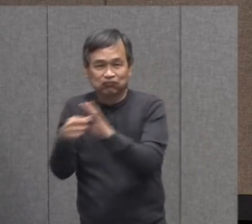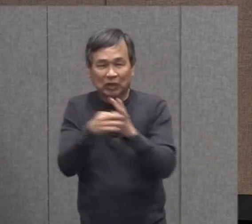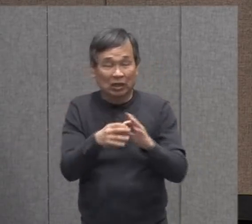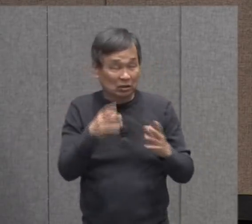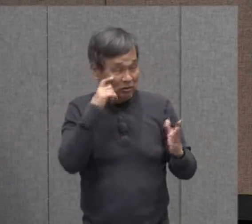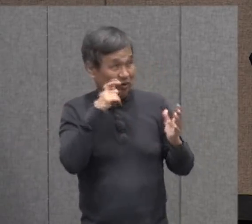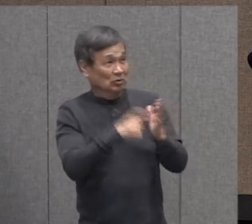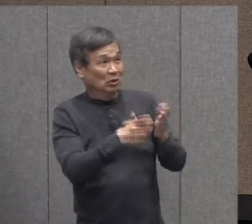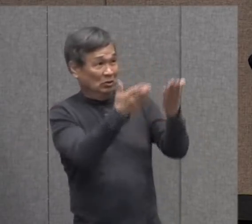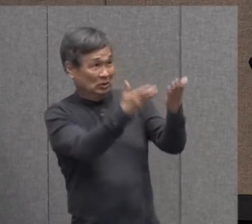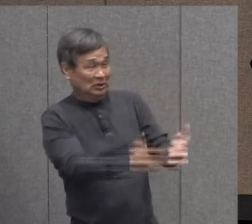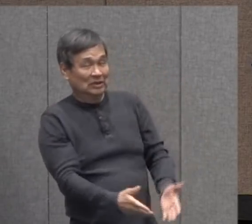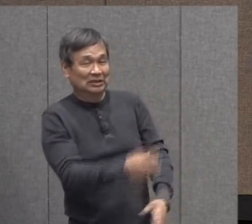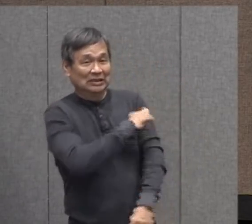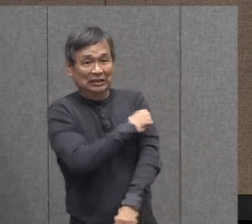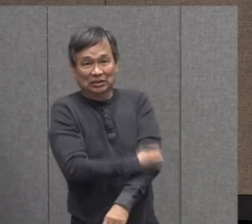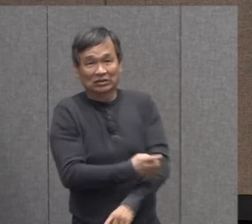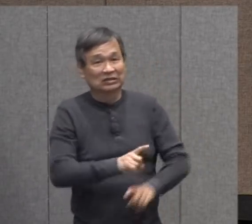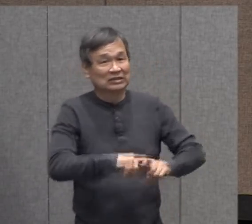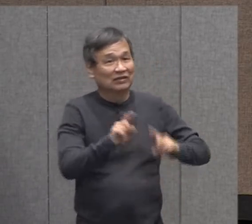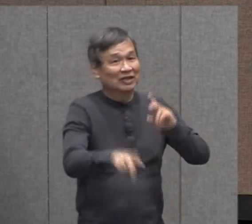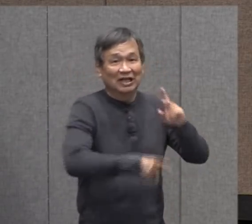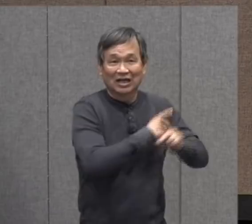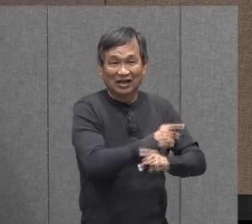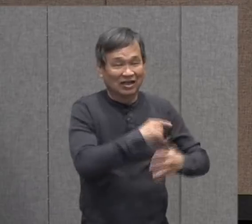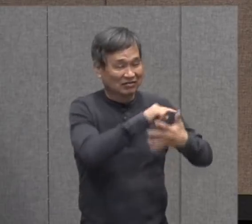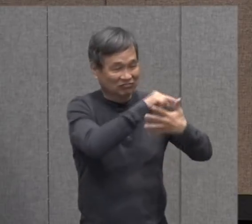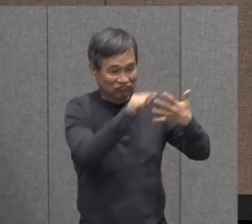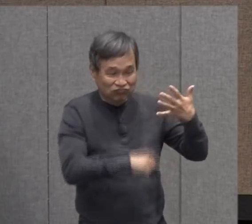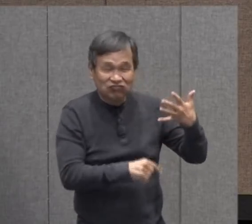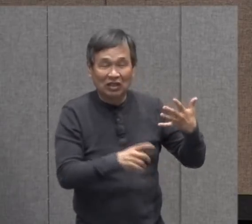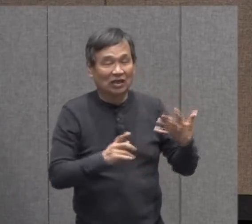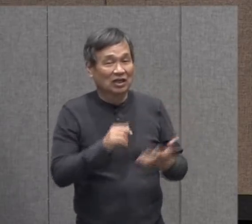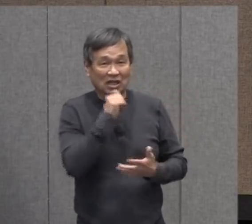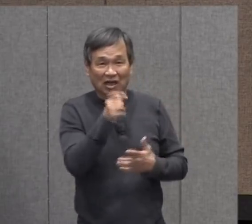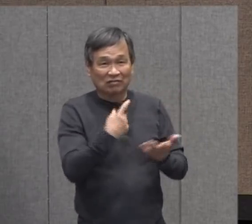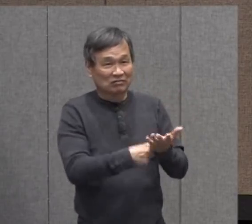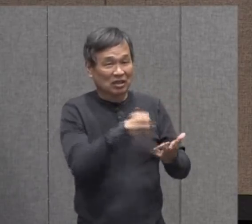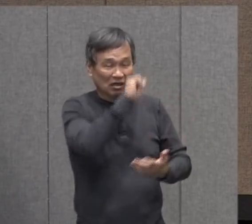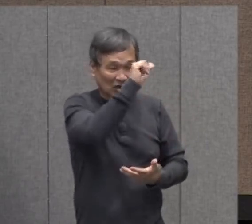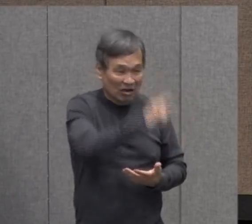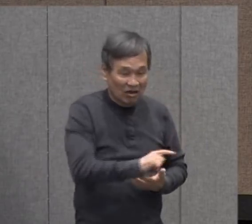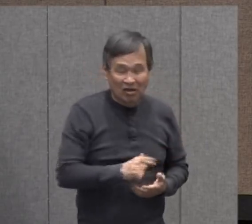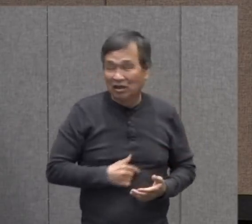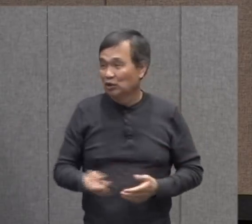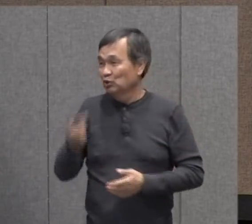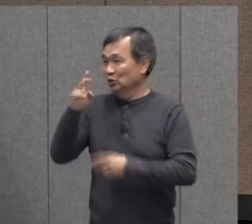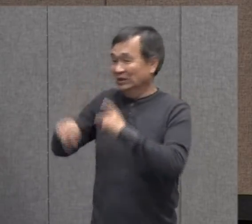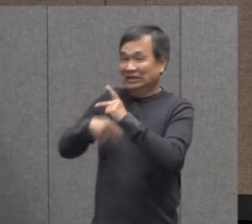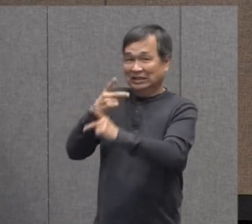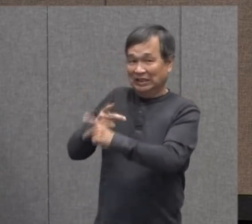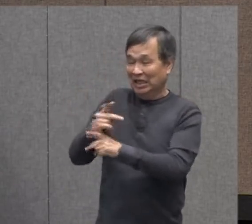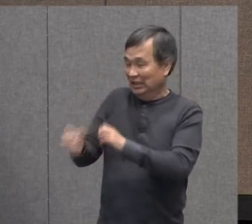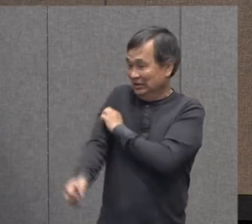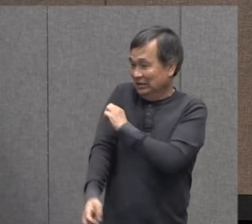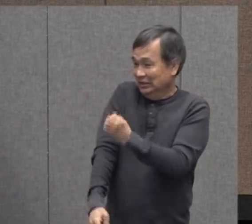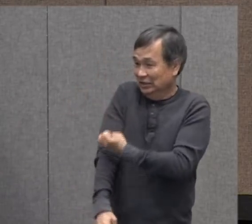and we didn't even talk about some of them and it has two forms. Energy in motion, kinetic energy and energy that's stored.